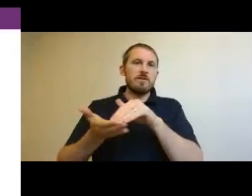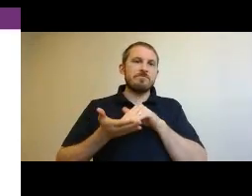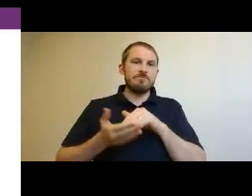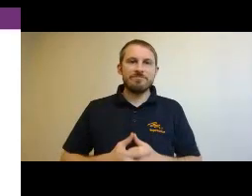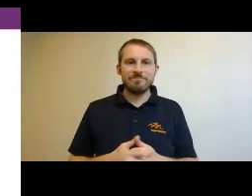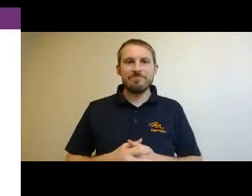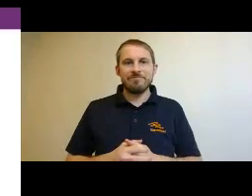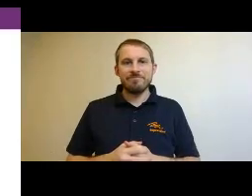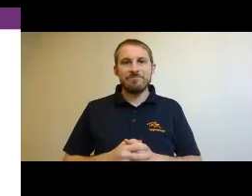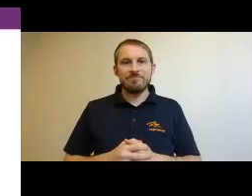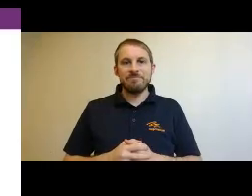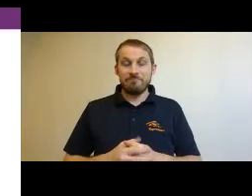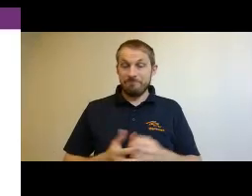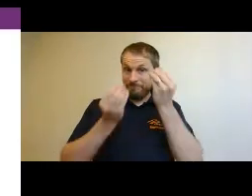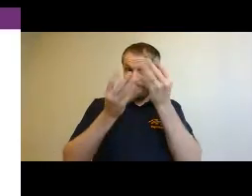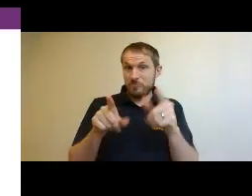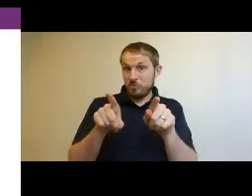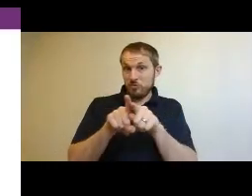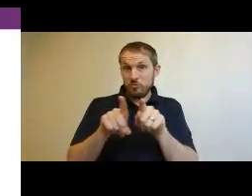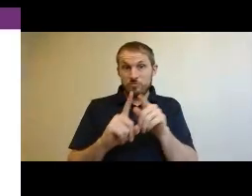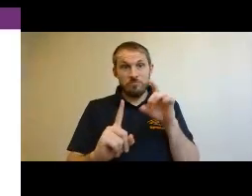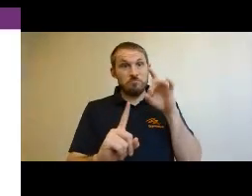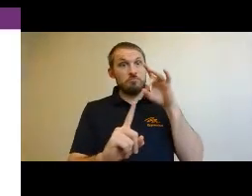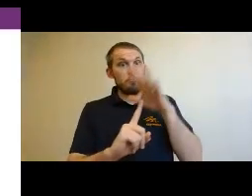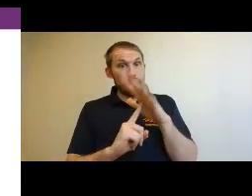And also, importantly, this support is available even